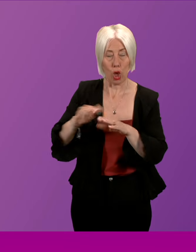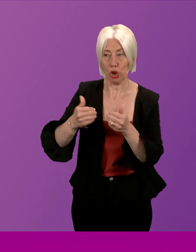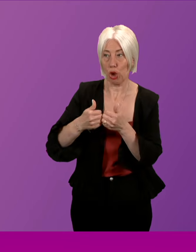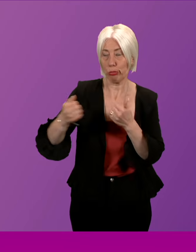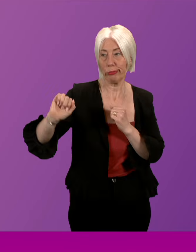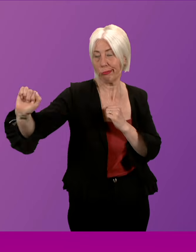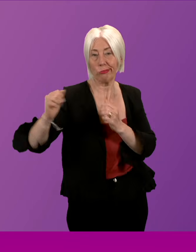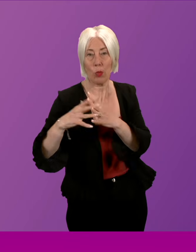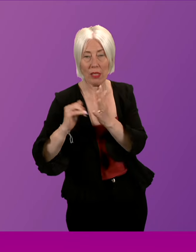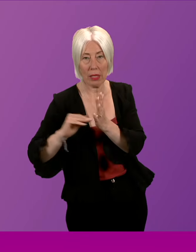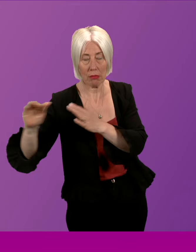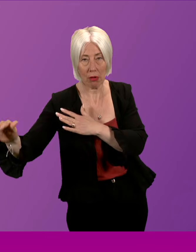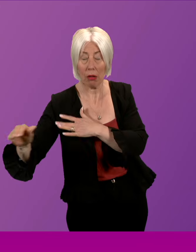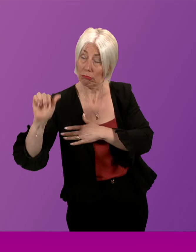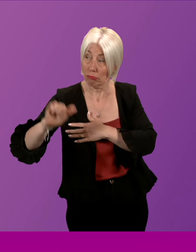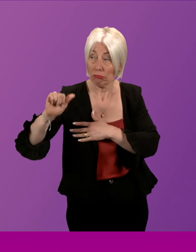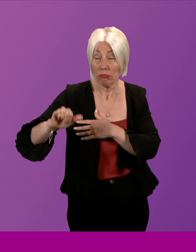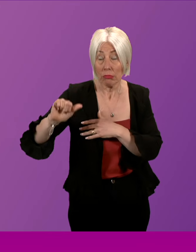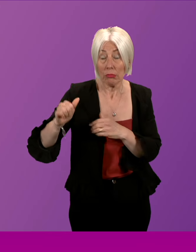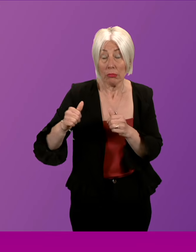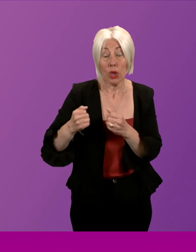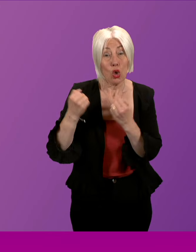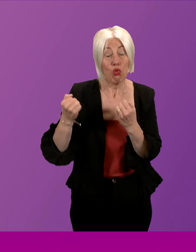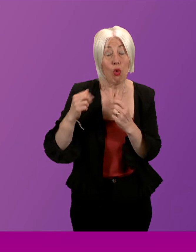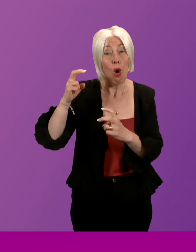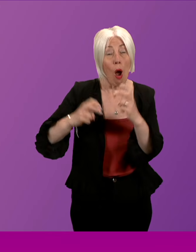There is a strong argument for the case that Mr Bonnar puts to me because we have